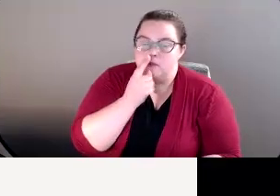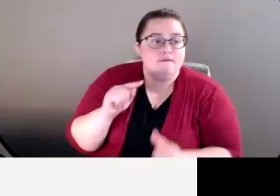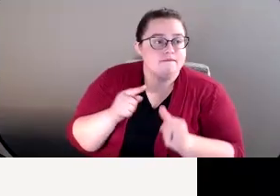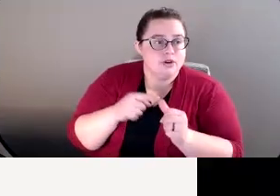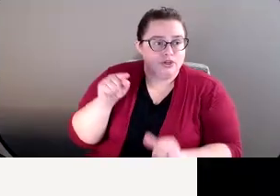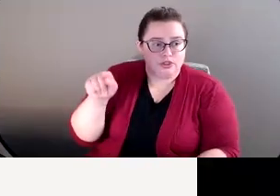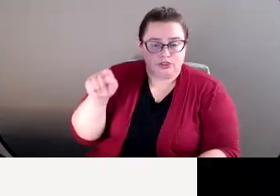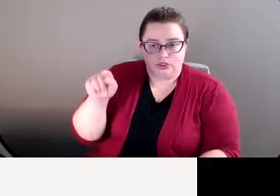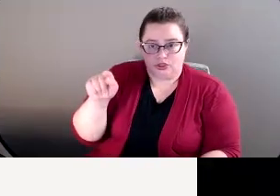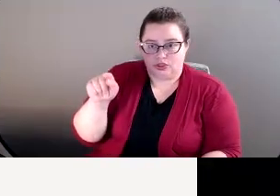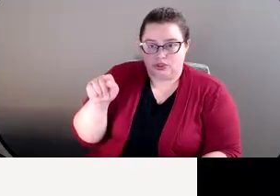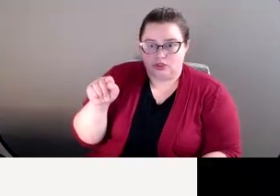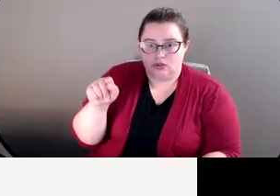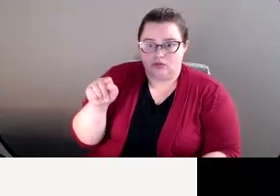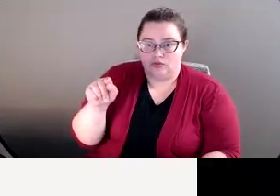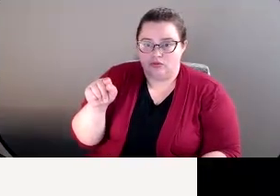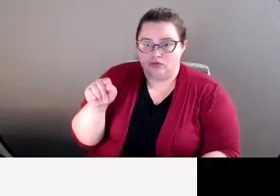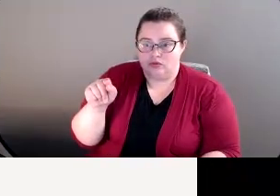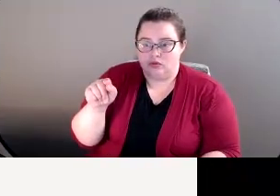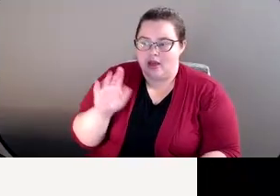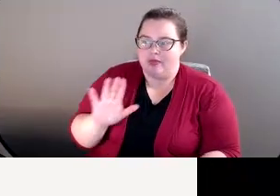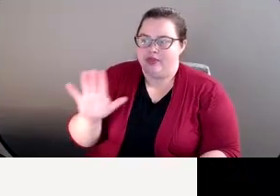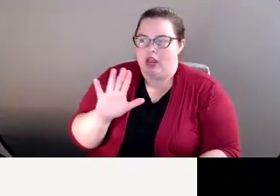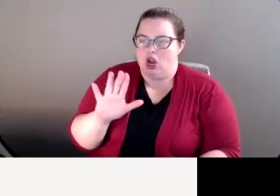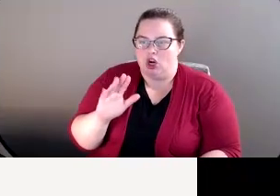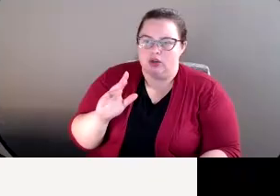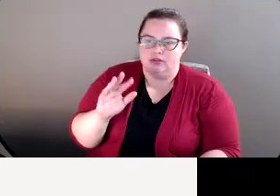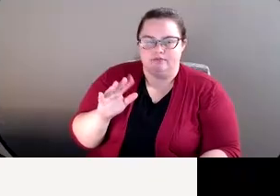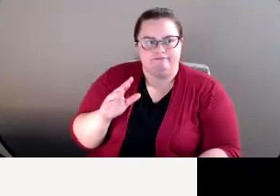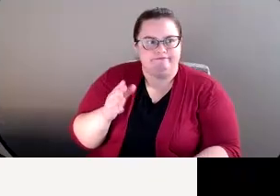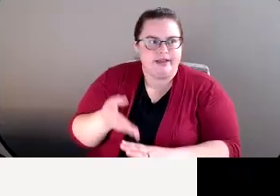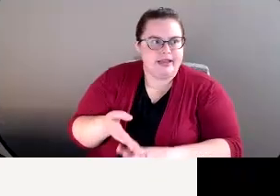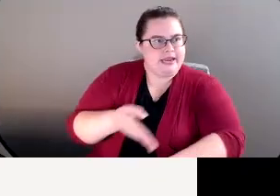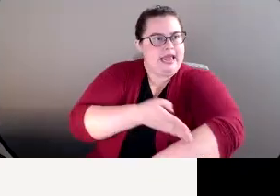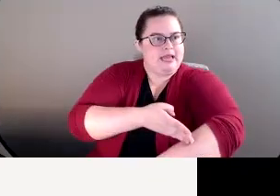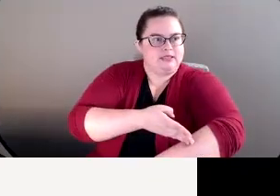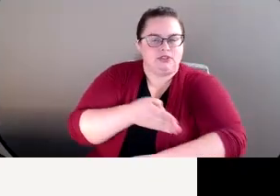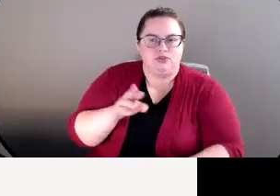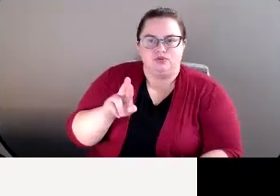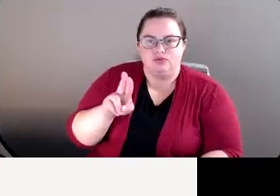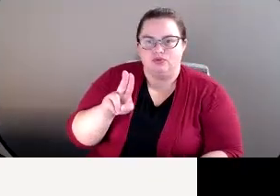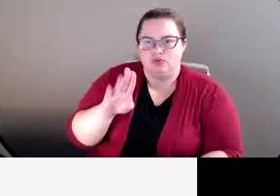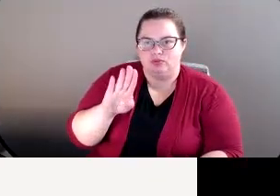this first one here is their enhanced rubrics. Once you've enabled this feature,